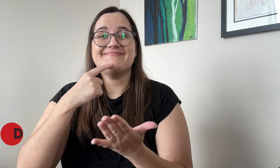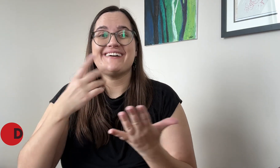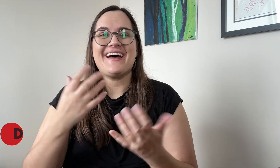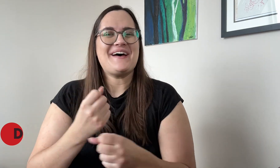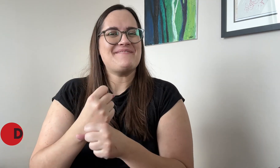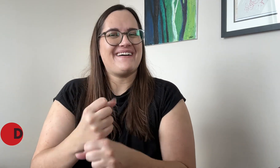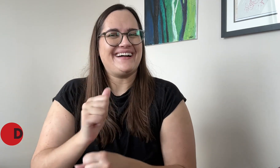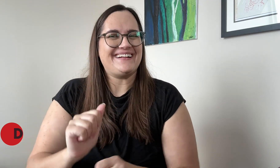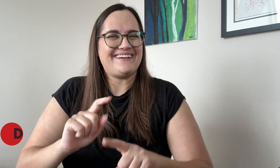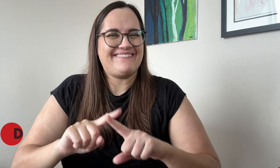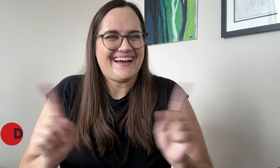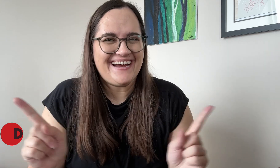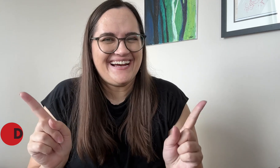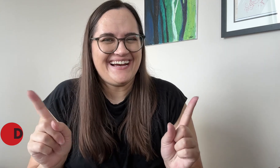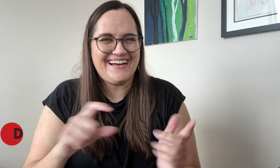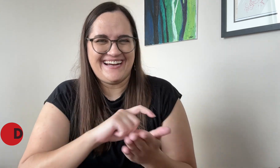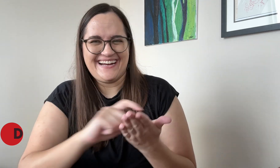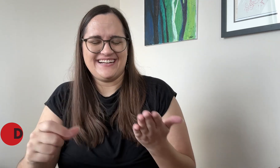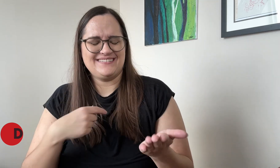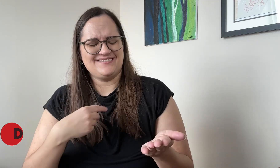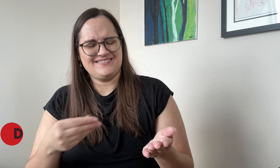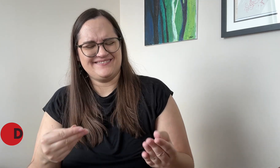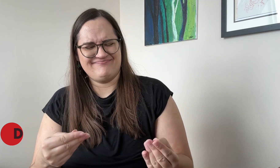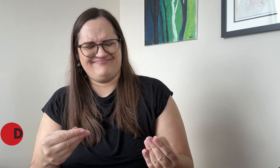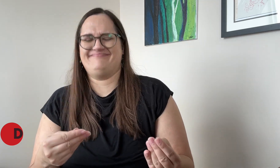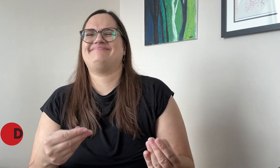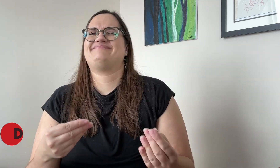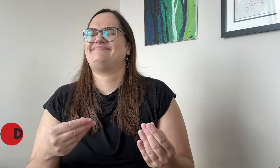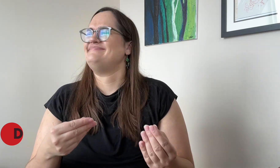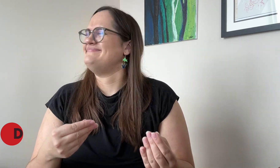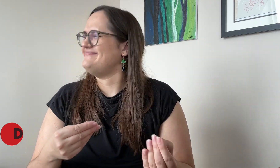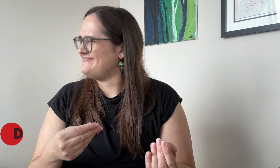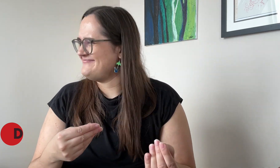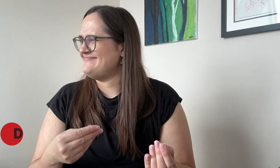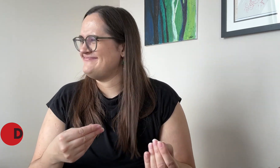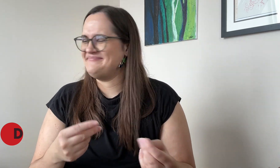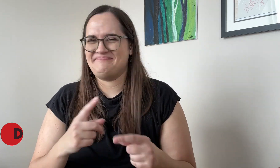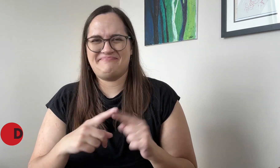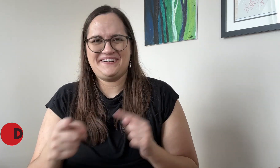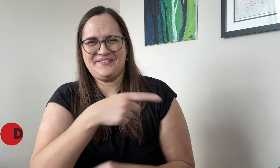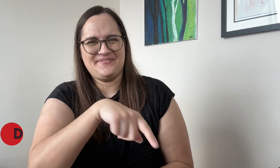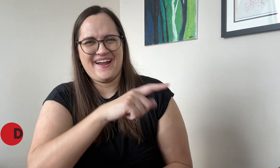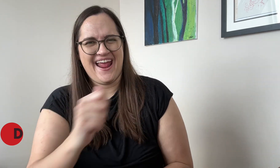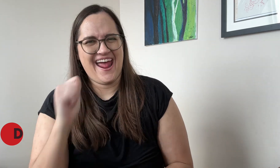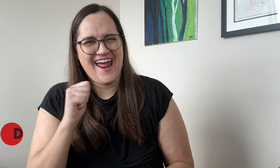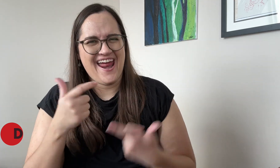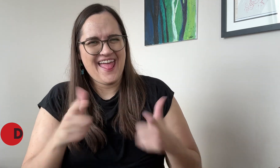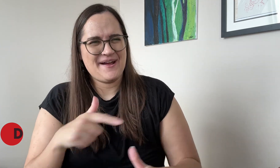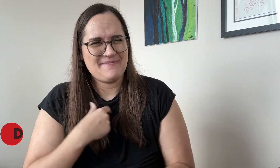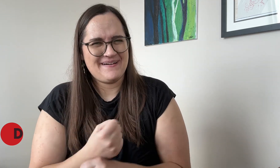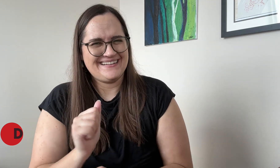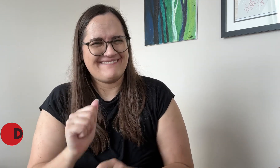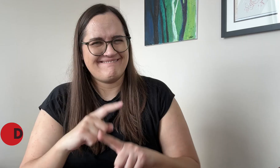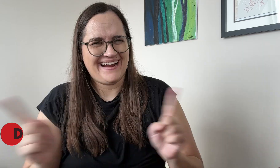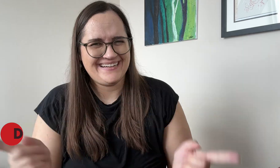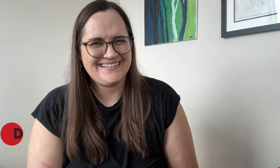"Make a Difference". How ironic when they won't even let me make a difference!